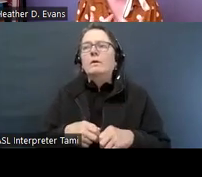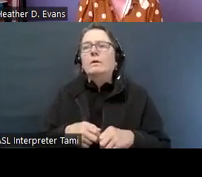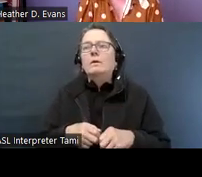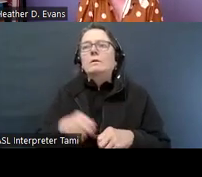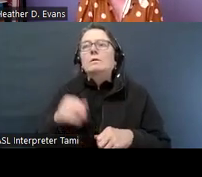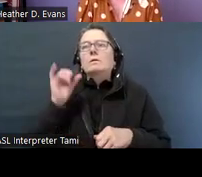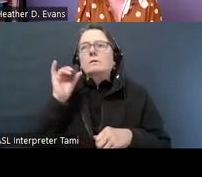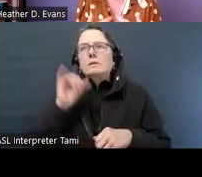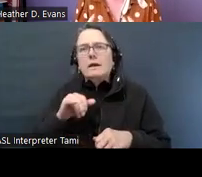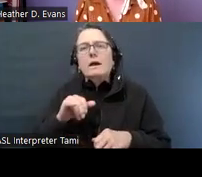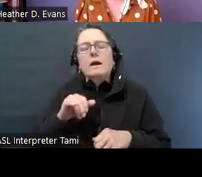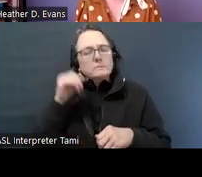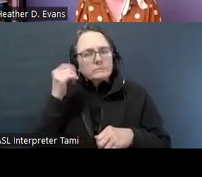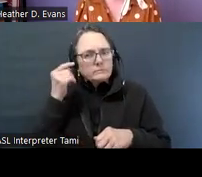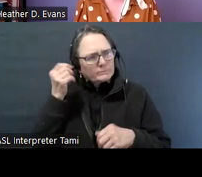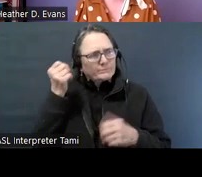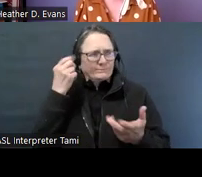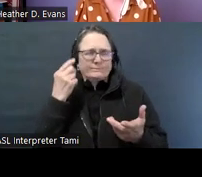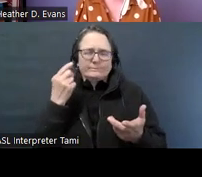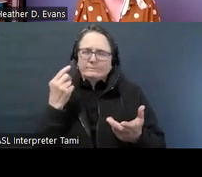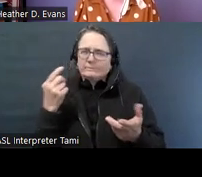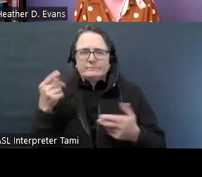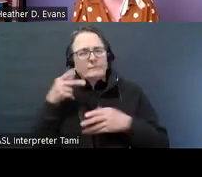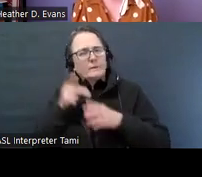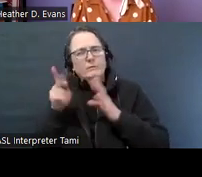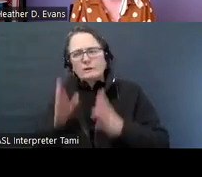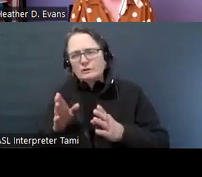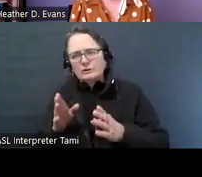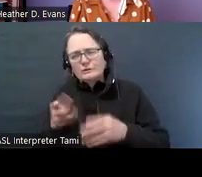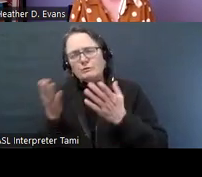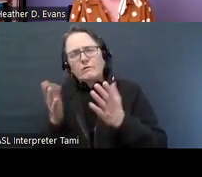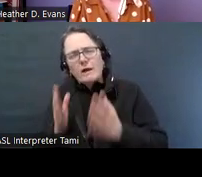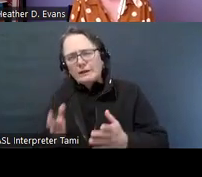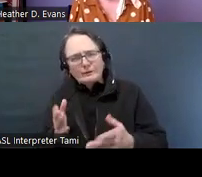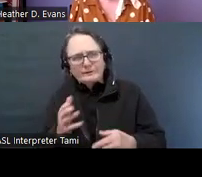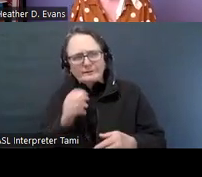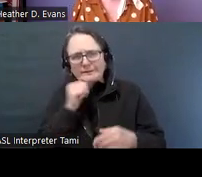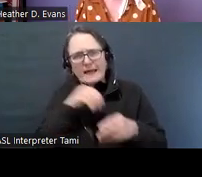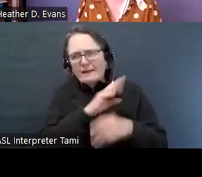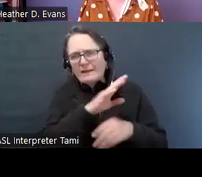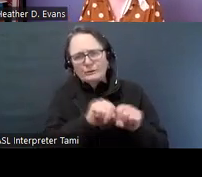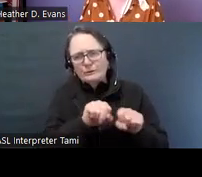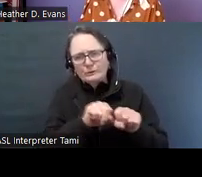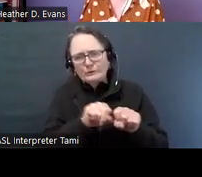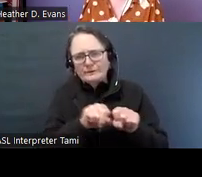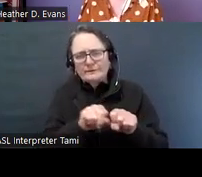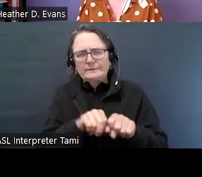that comes from patients who live with these conditions and diagnoses. Also, when providers are in the habit